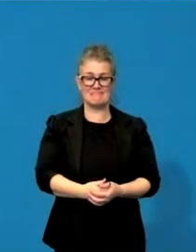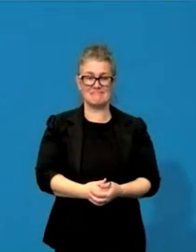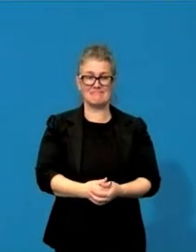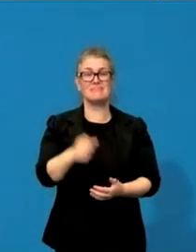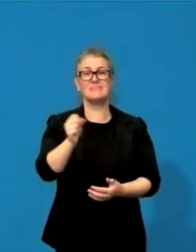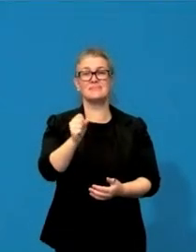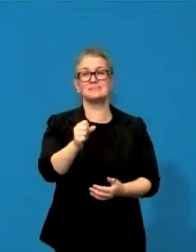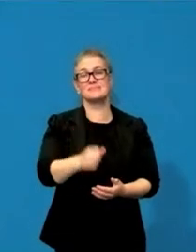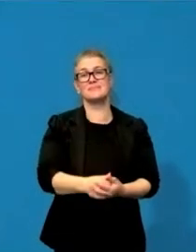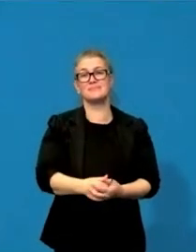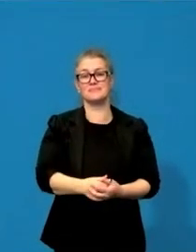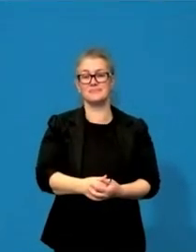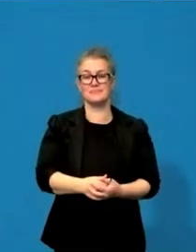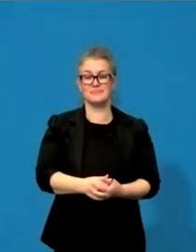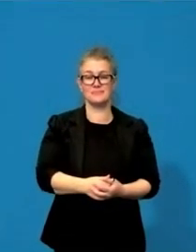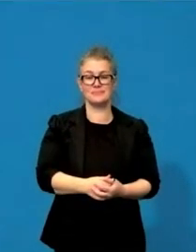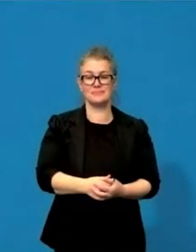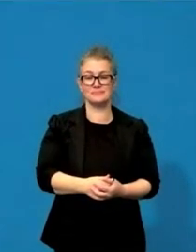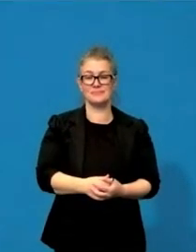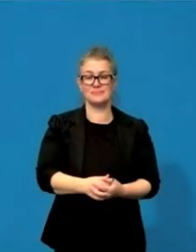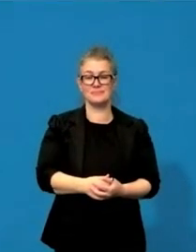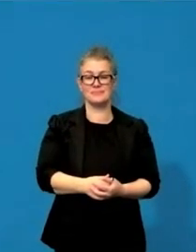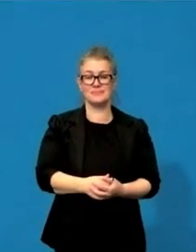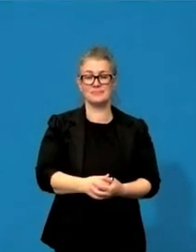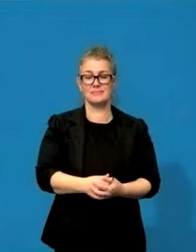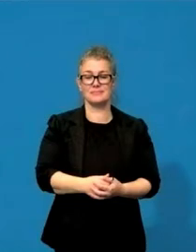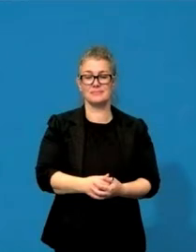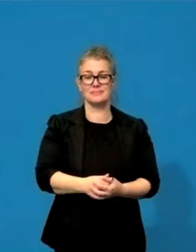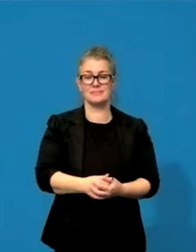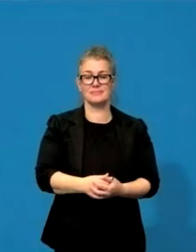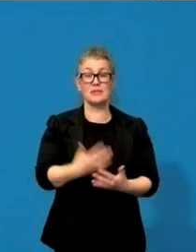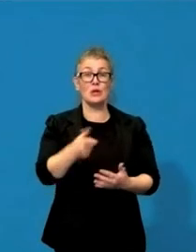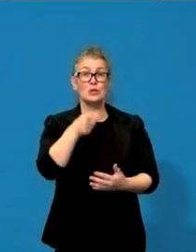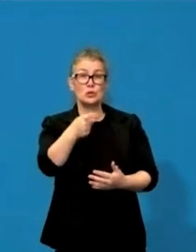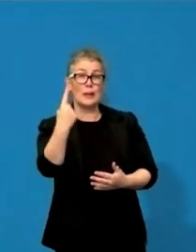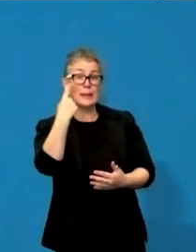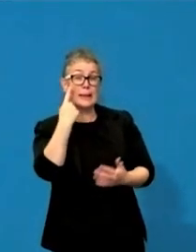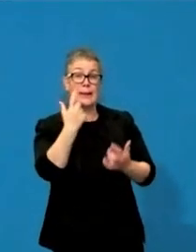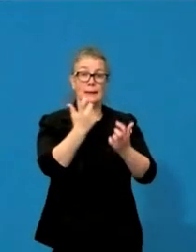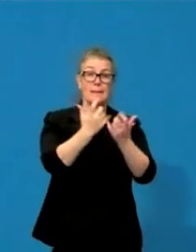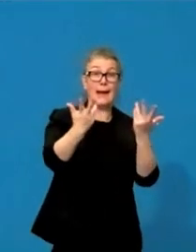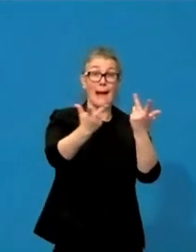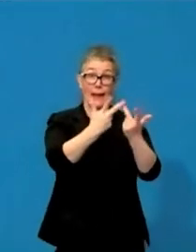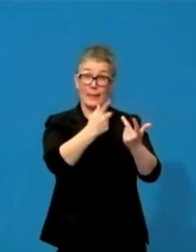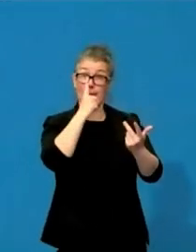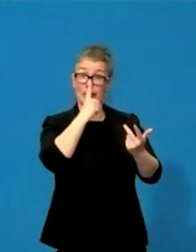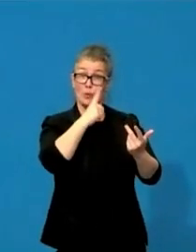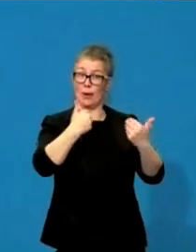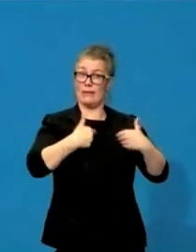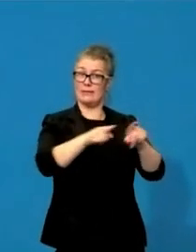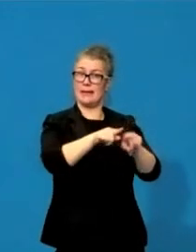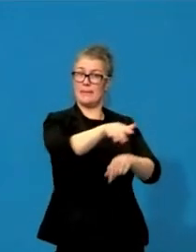Yeah. And do you think many other people in the Valley might feel the same way if they